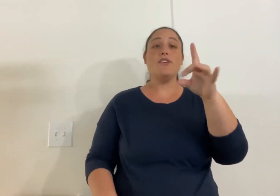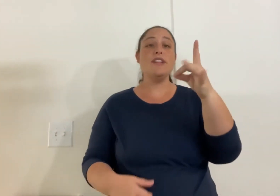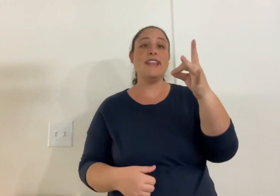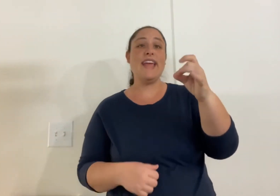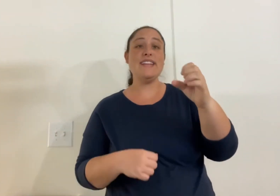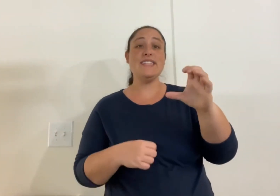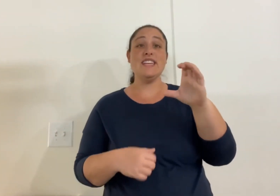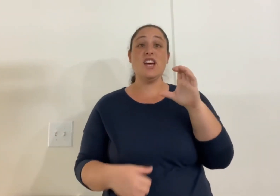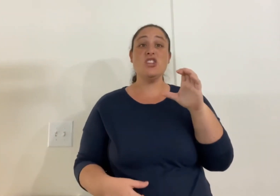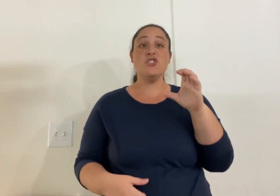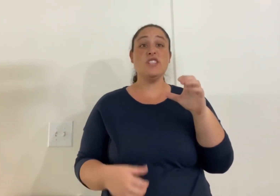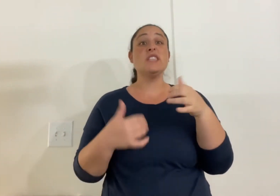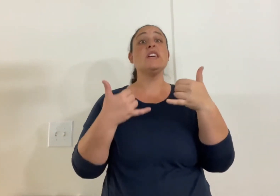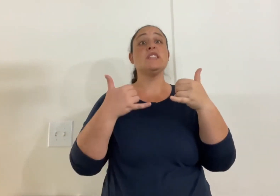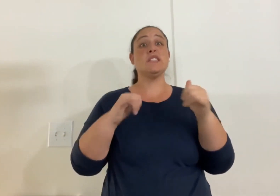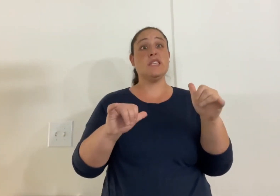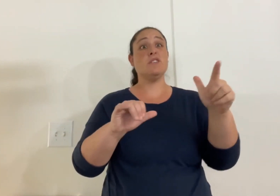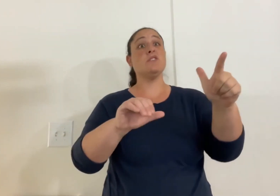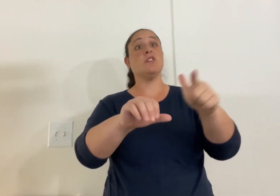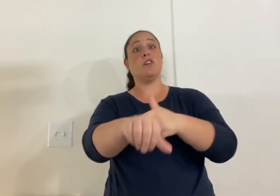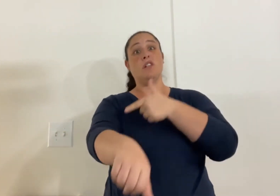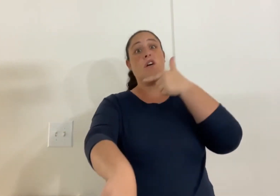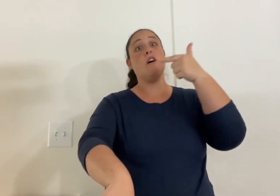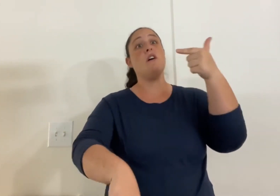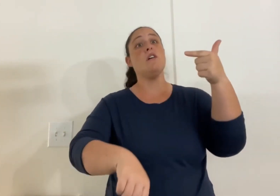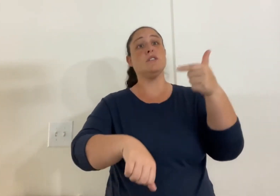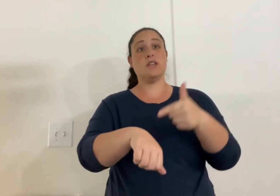Travel in the 1800's still took a really long time.